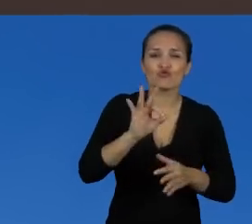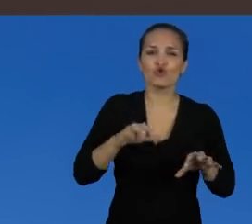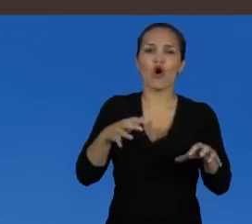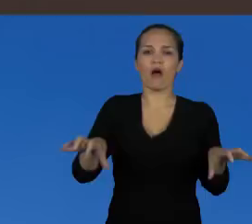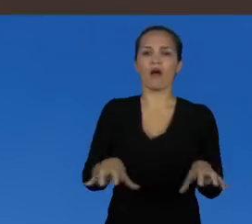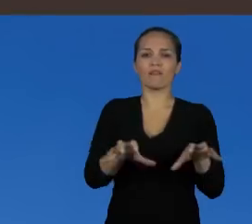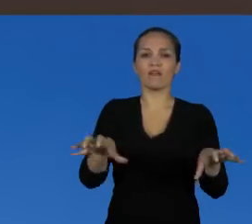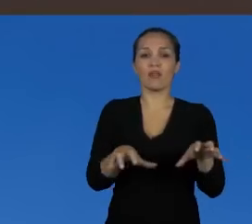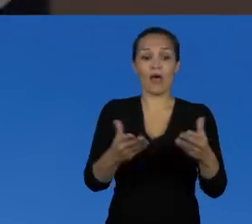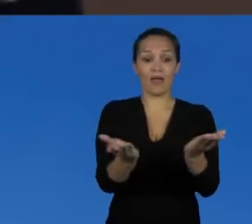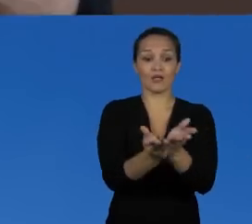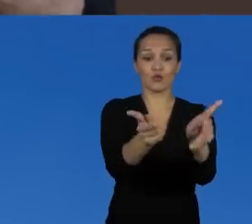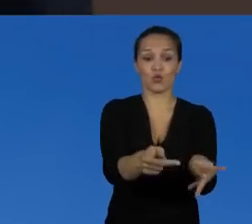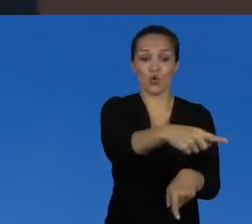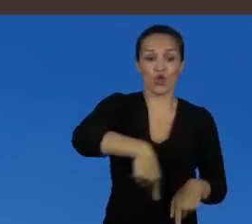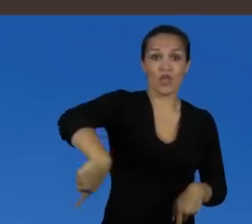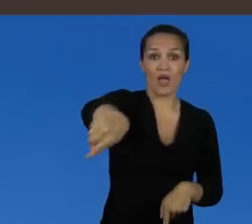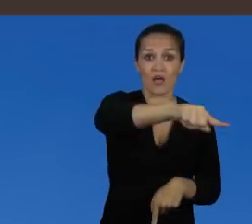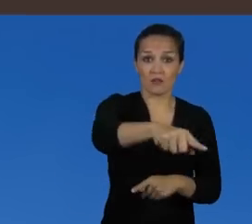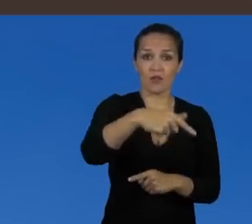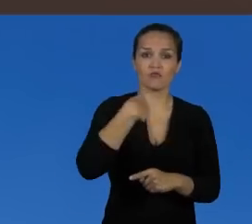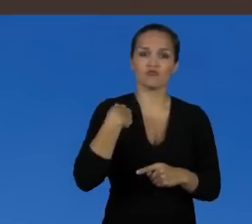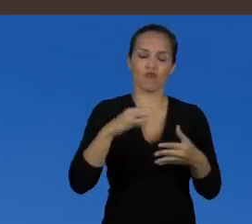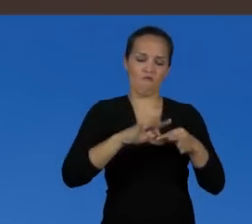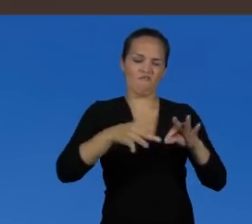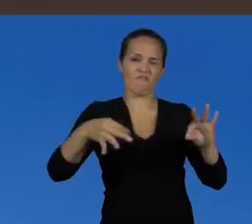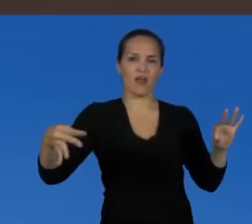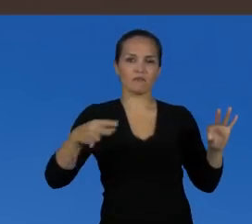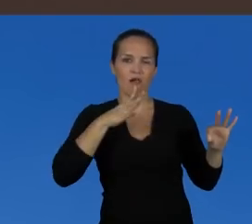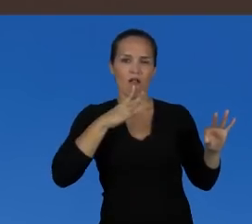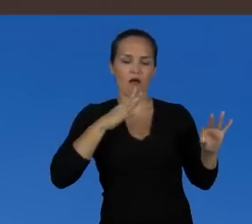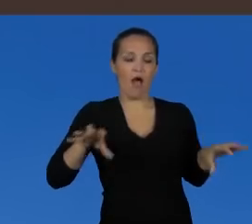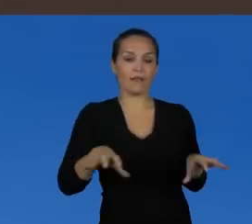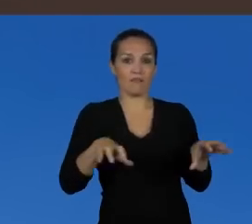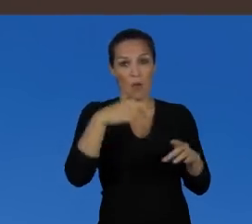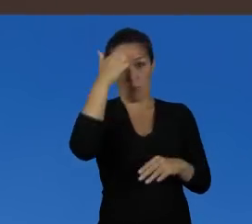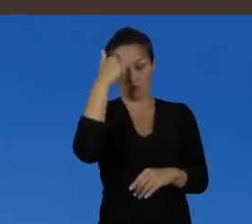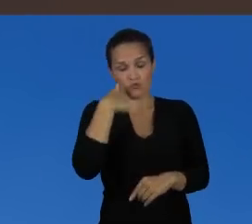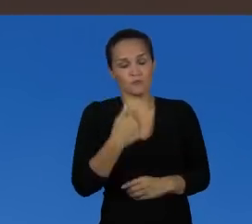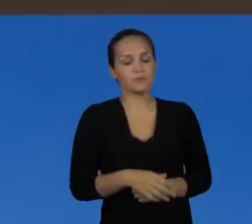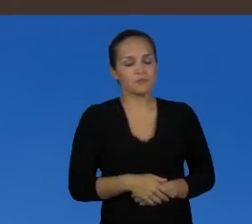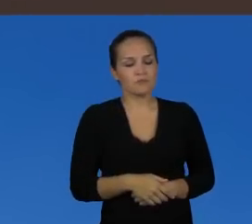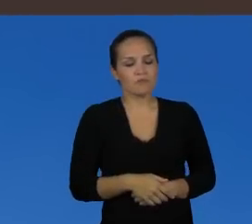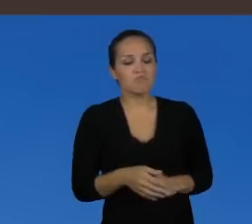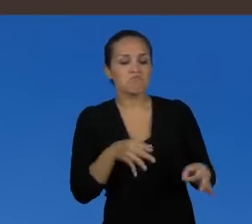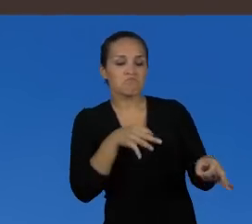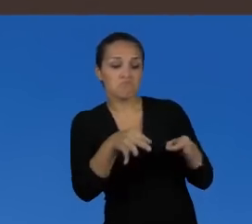I ask that people for whom the sentence is true, go to a specific part of the room